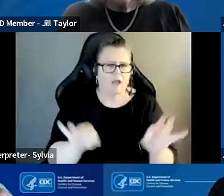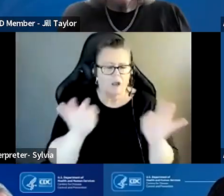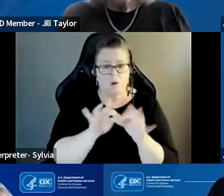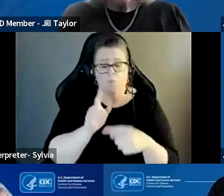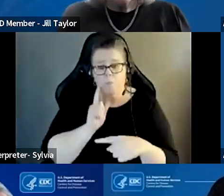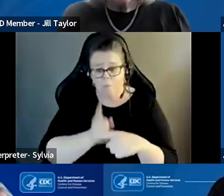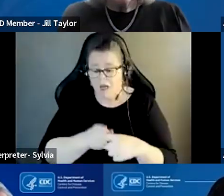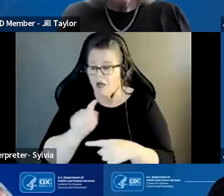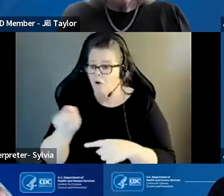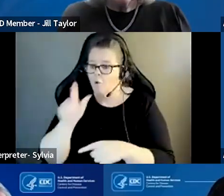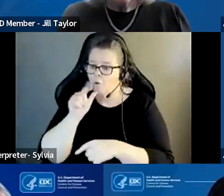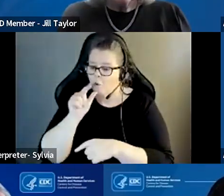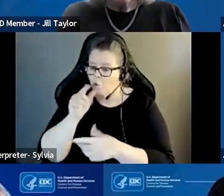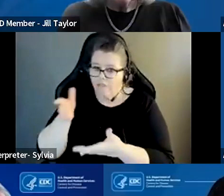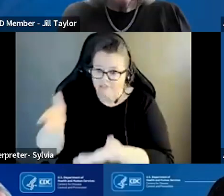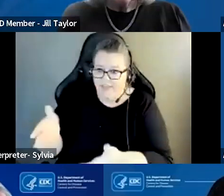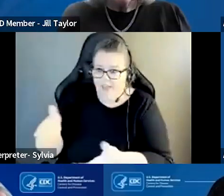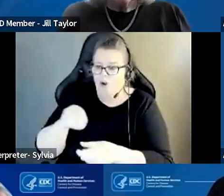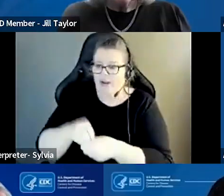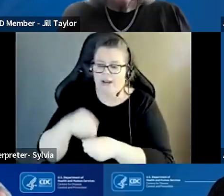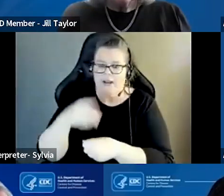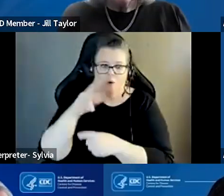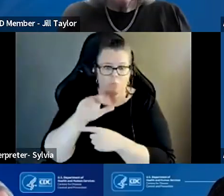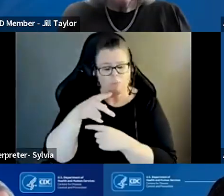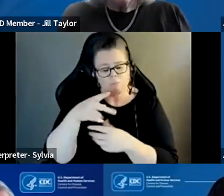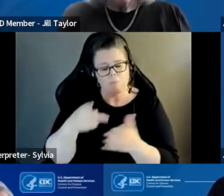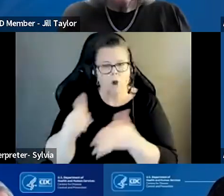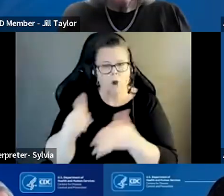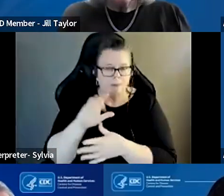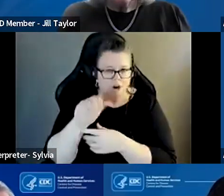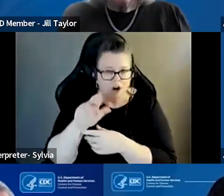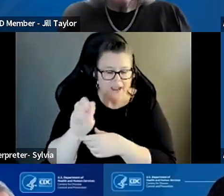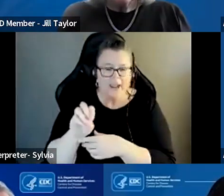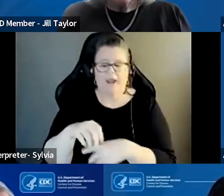You saw things in local communities, people who have pharmacy data, real time.